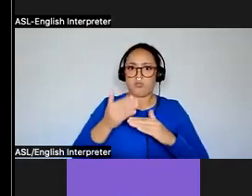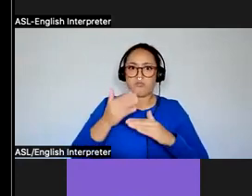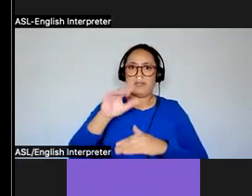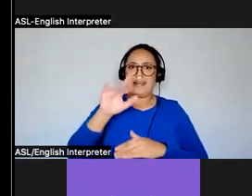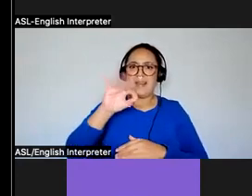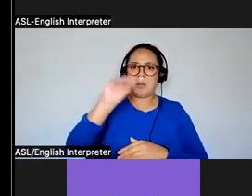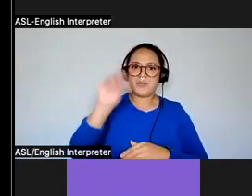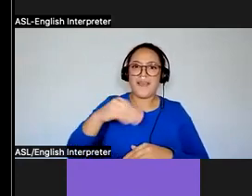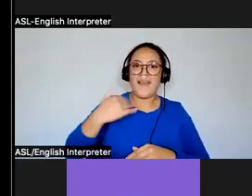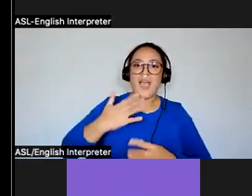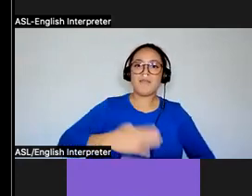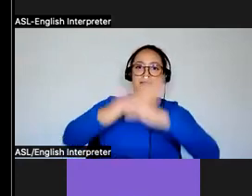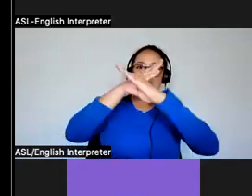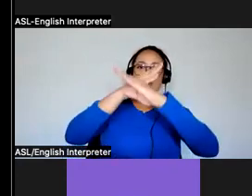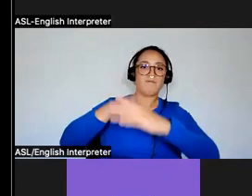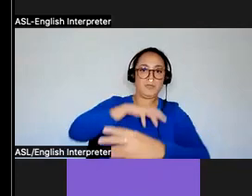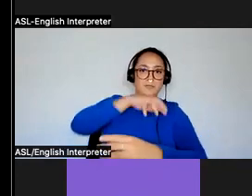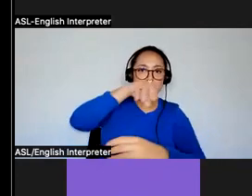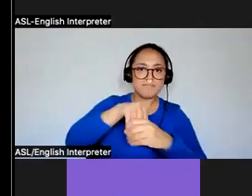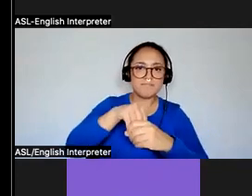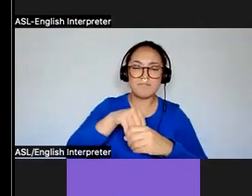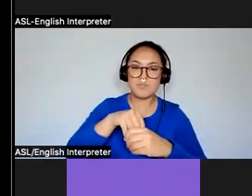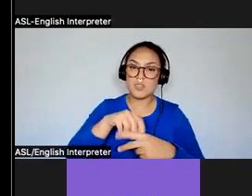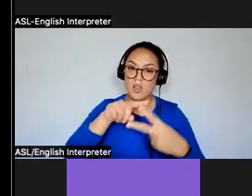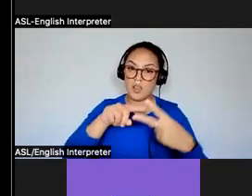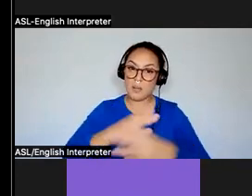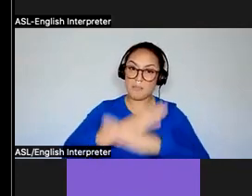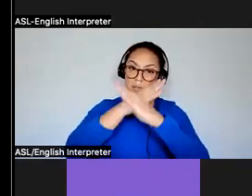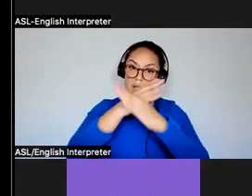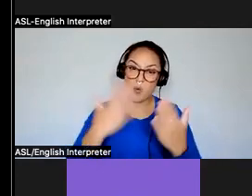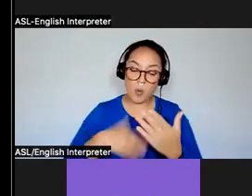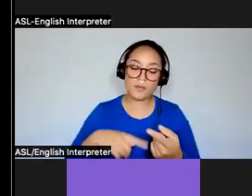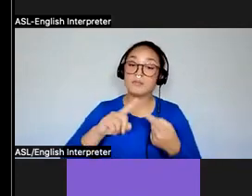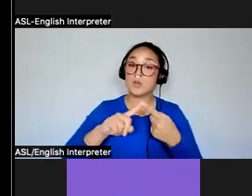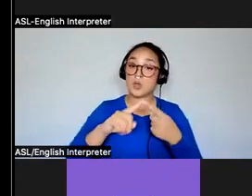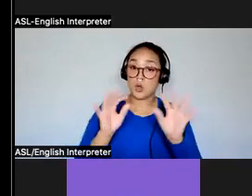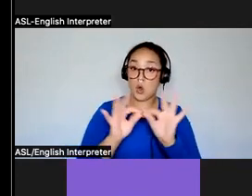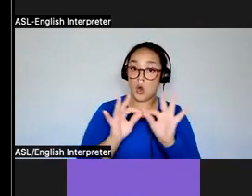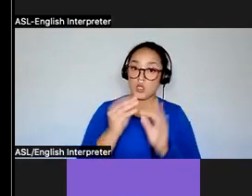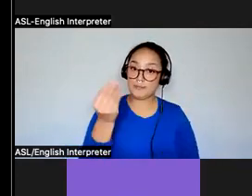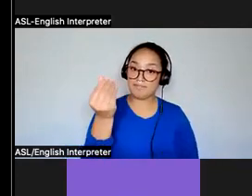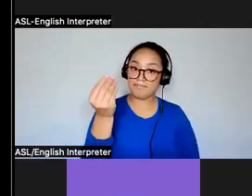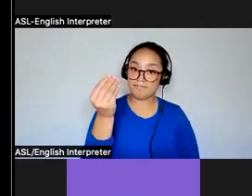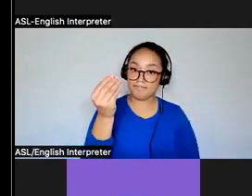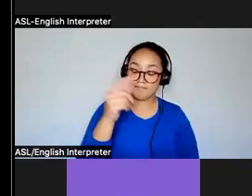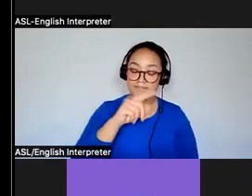and the two largest barriers that were cited or cost, and like geographical barriers, so